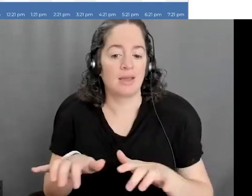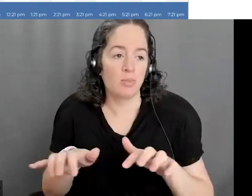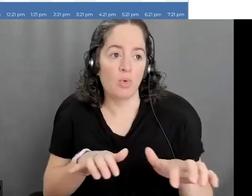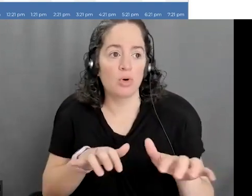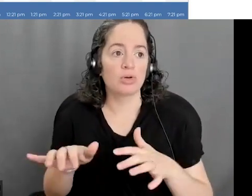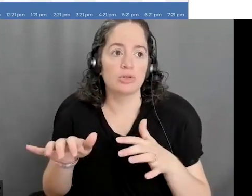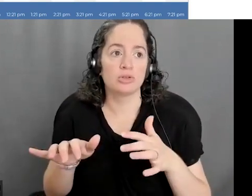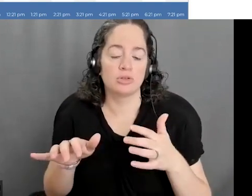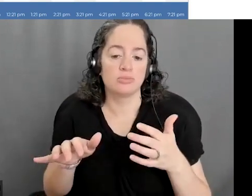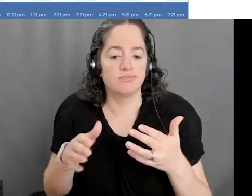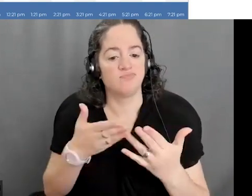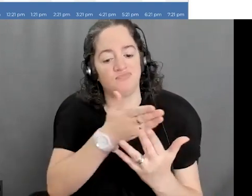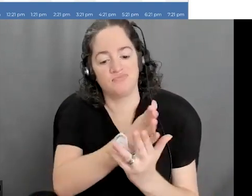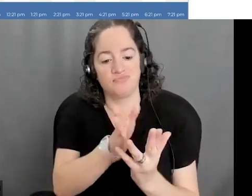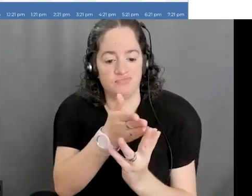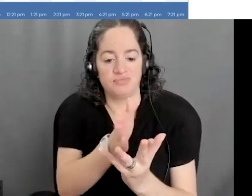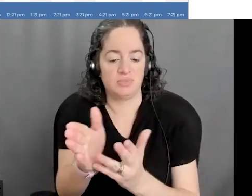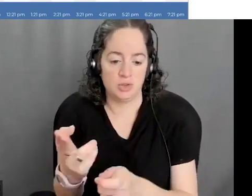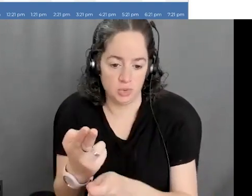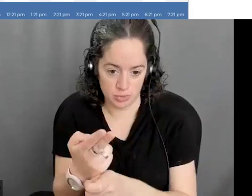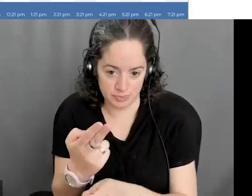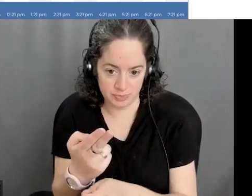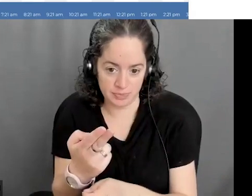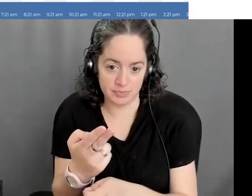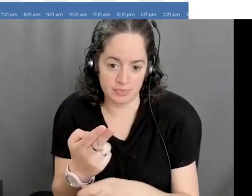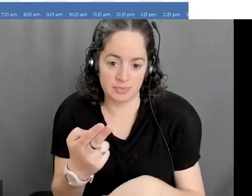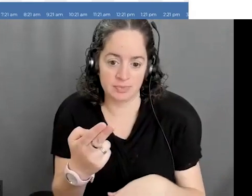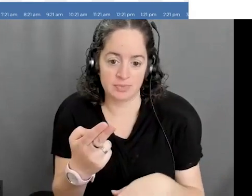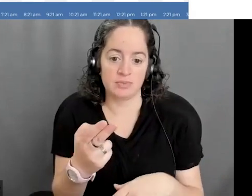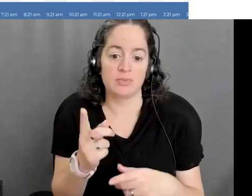As I tab through, it will actually tab